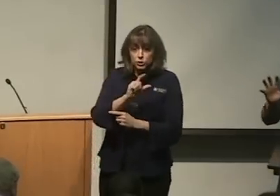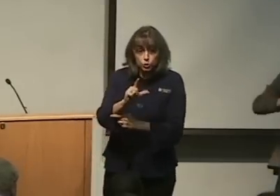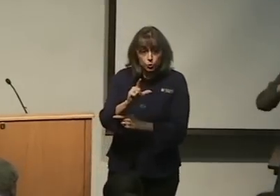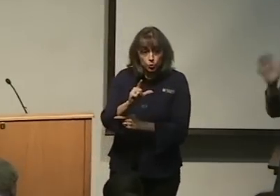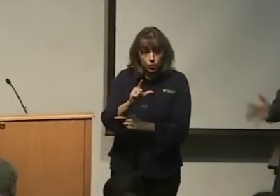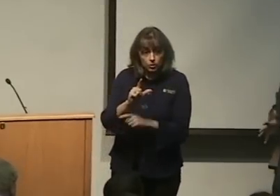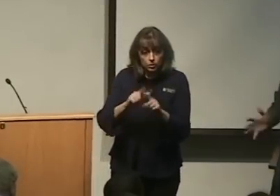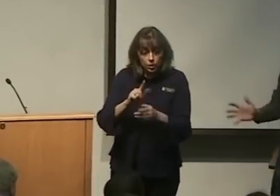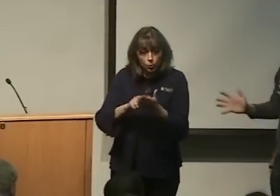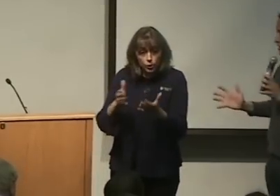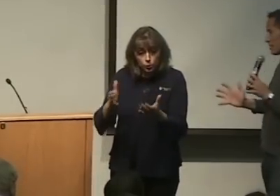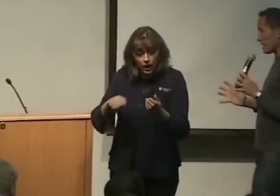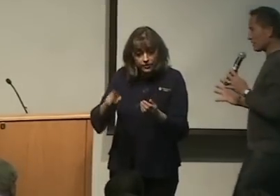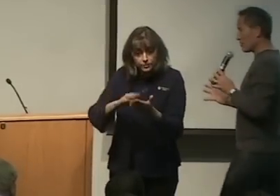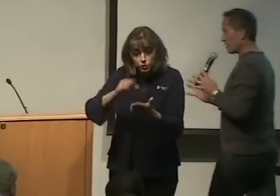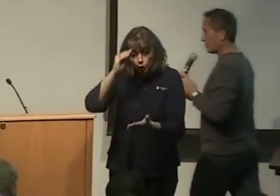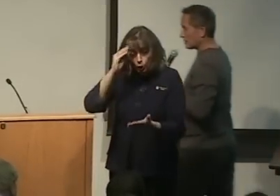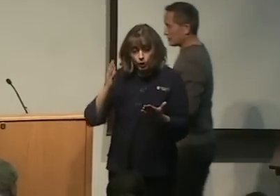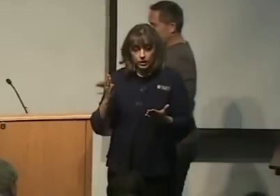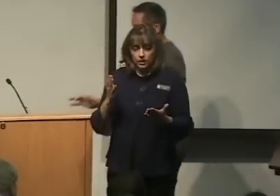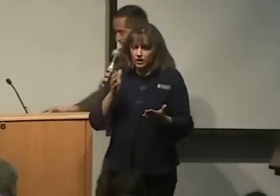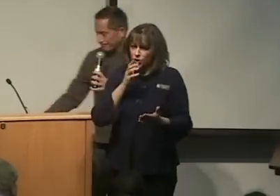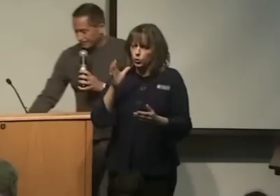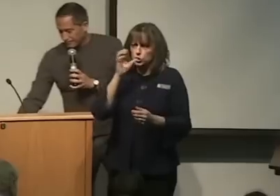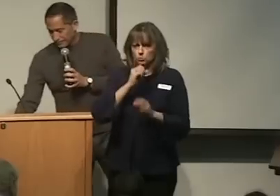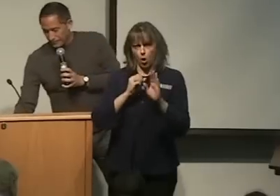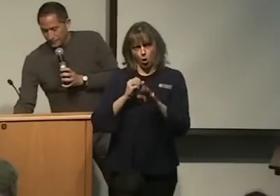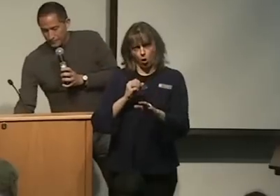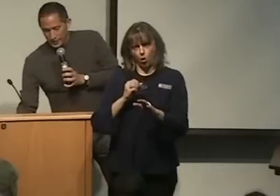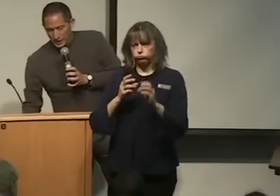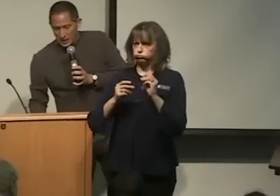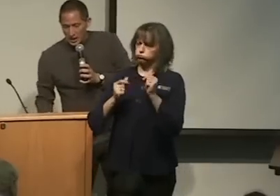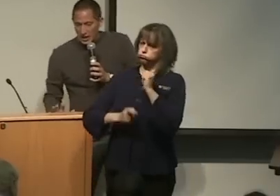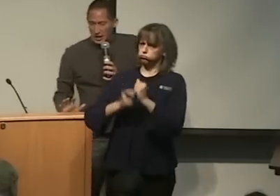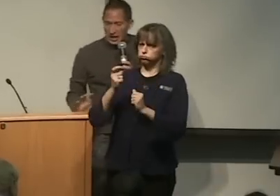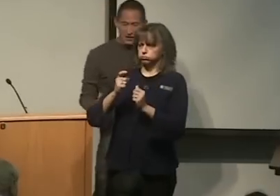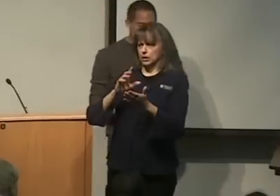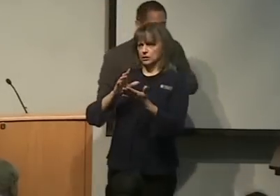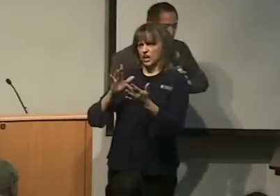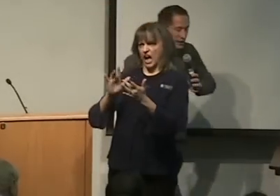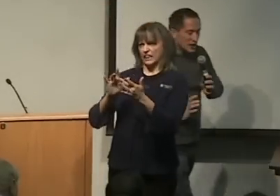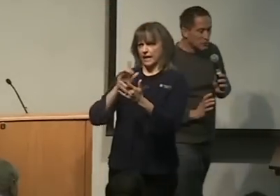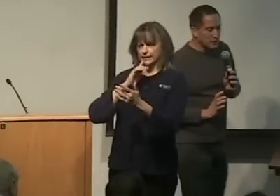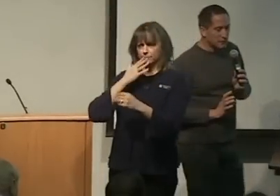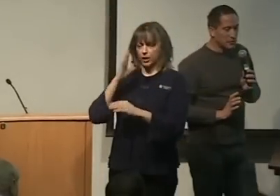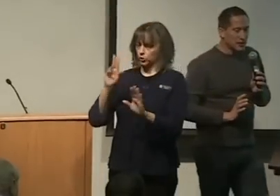It's not like, oh well, online is automatically better. And then finally we've got to recognize